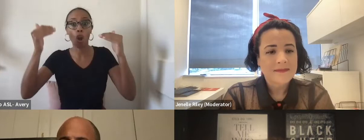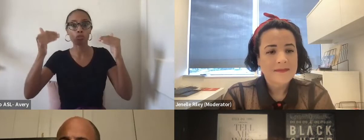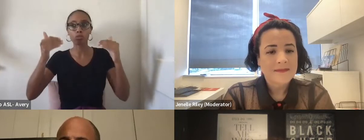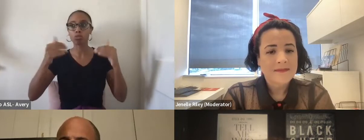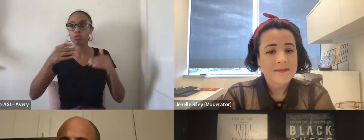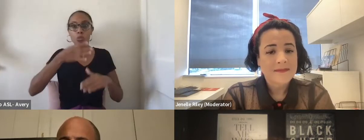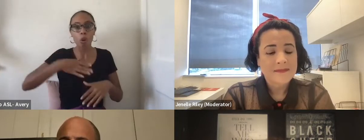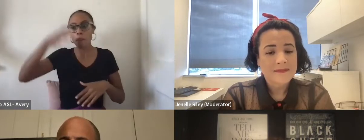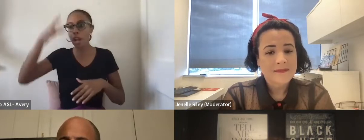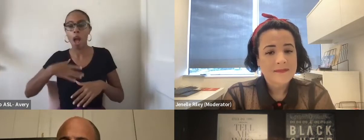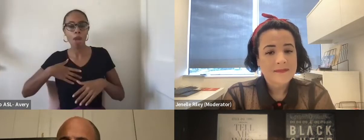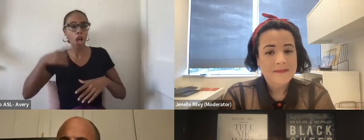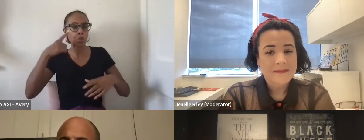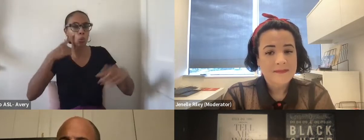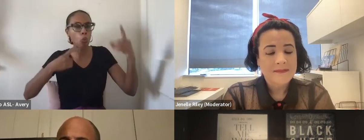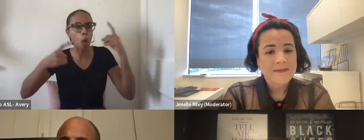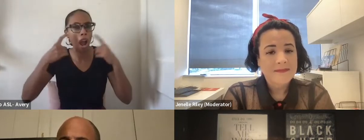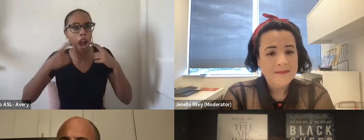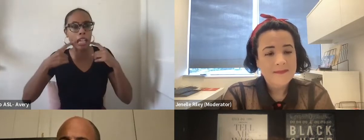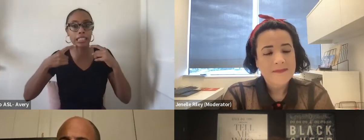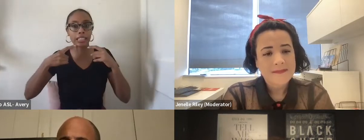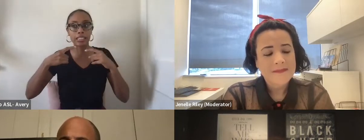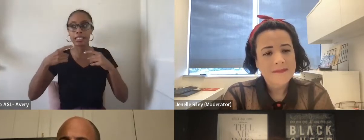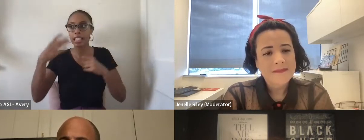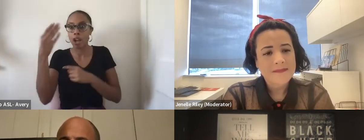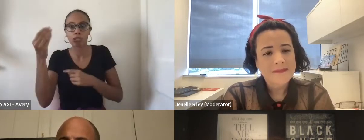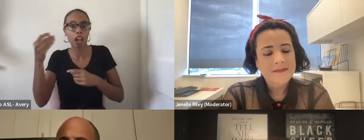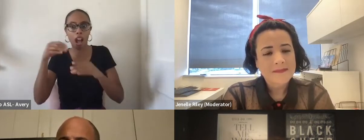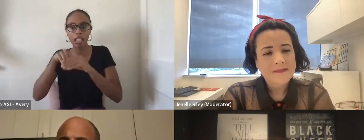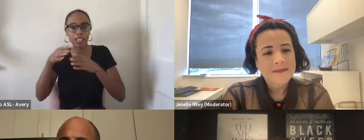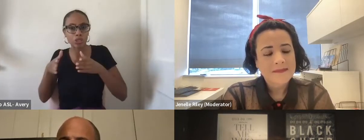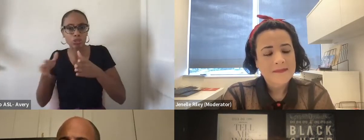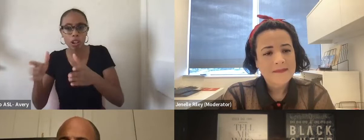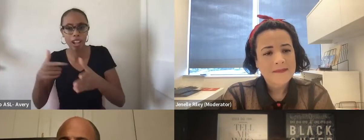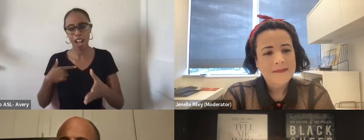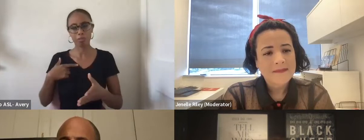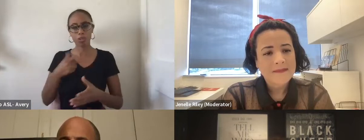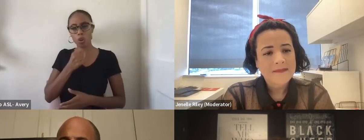I probably wasn't old enough to feel emotionally invested in the story enough to feel sad or cry.